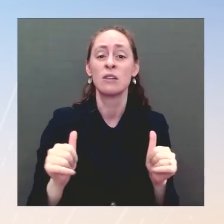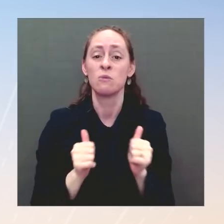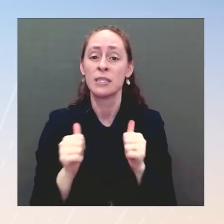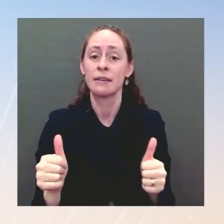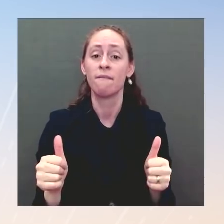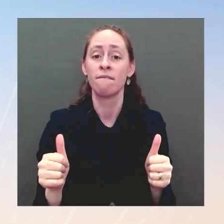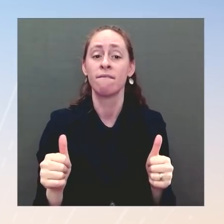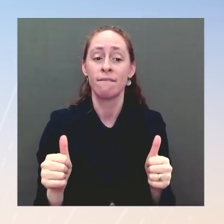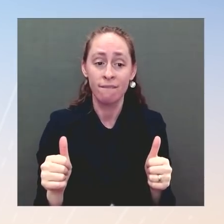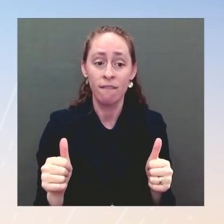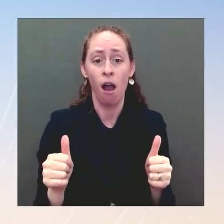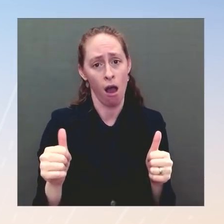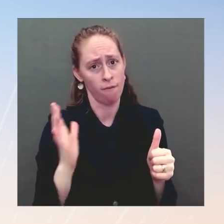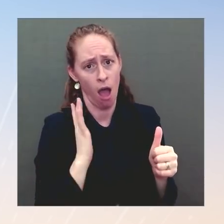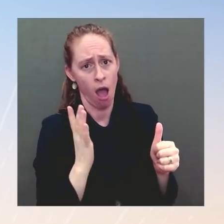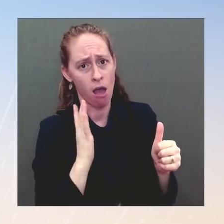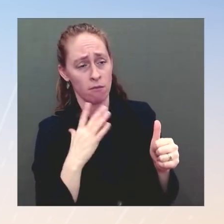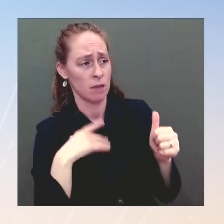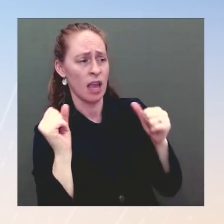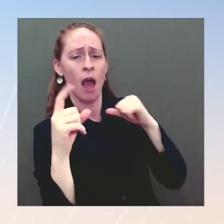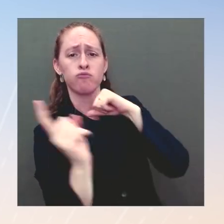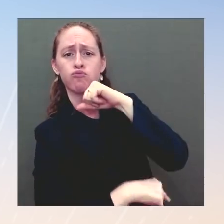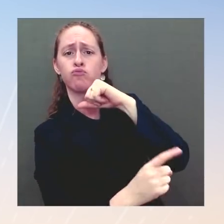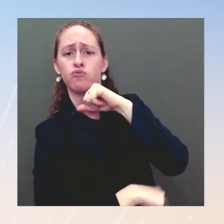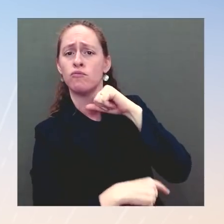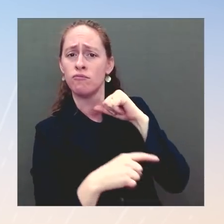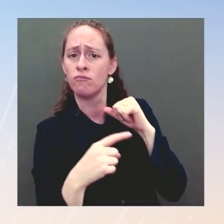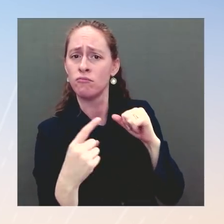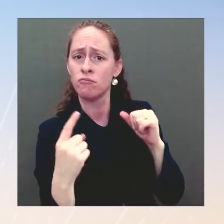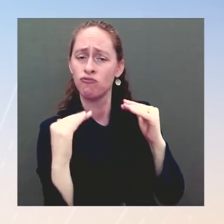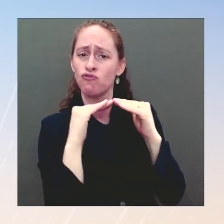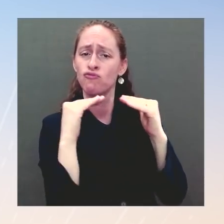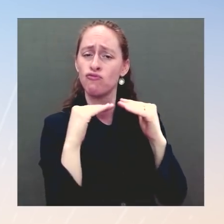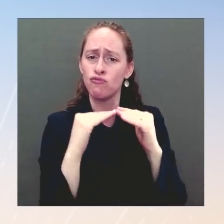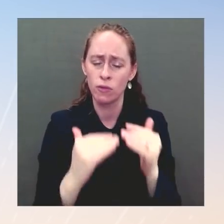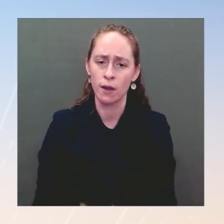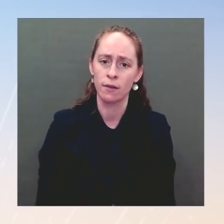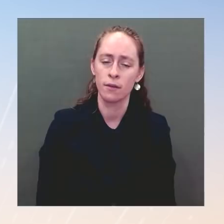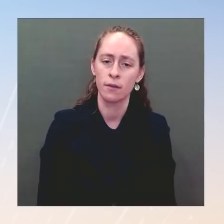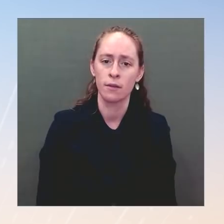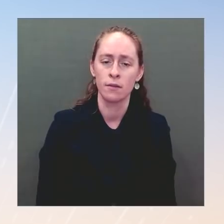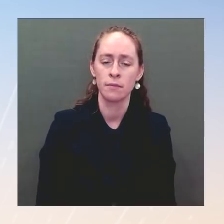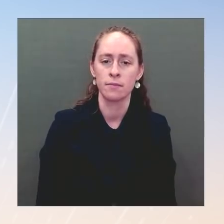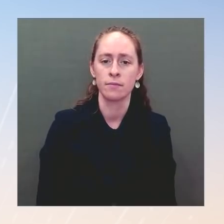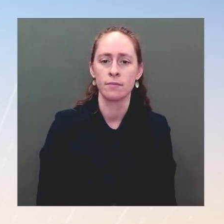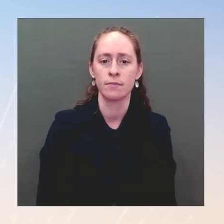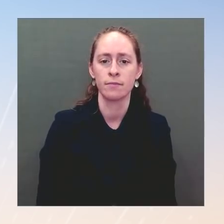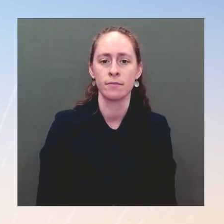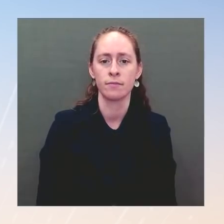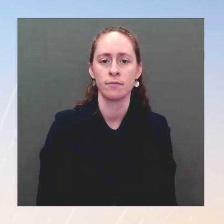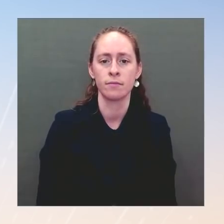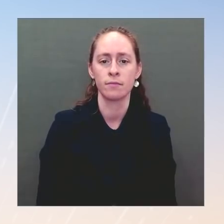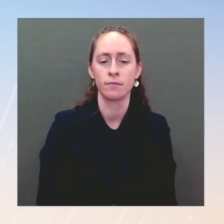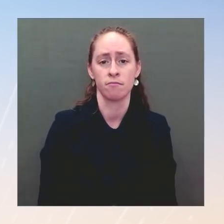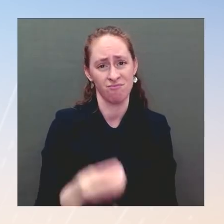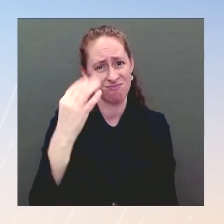That is -- is very significant and could have a very significant impact, but we have far more options beyond that,